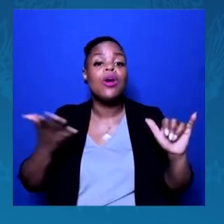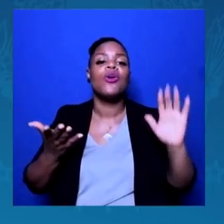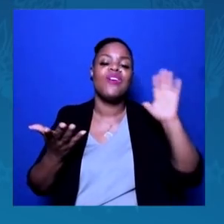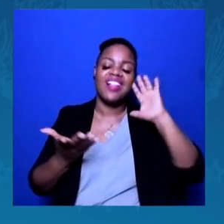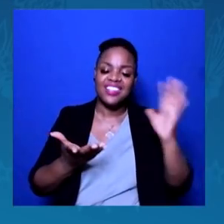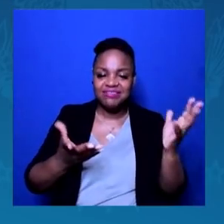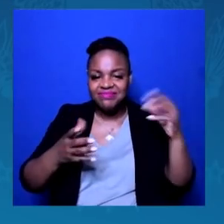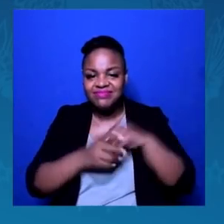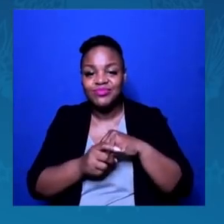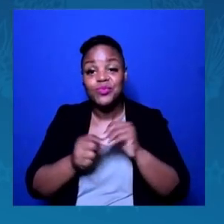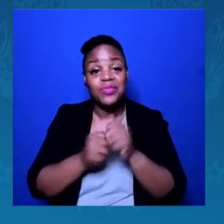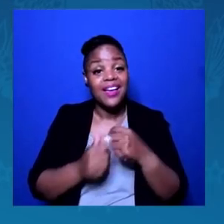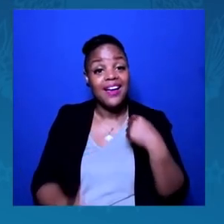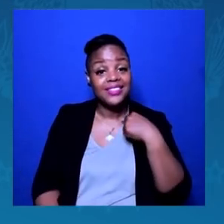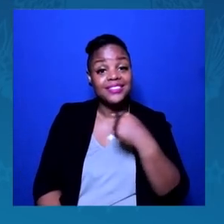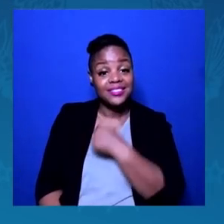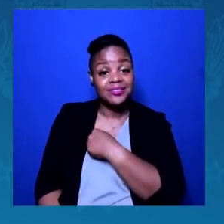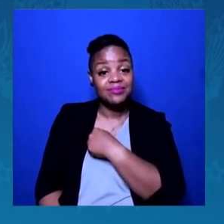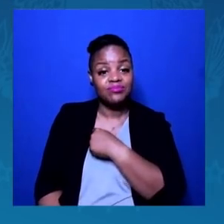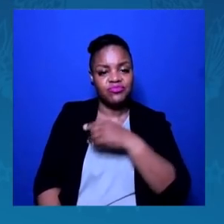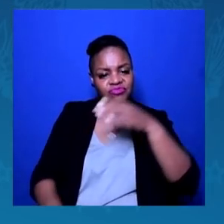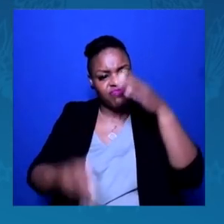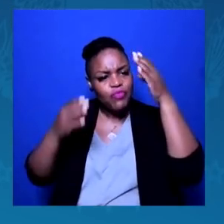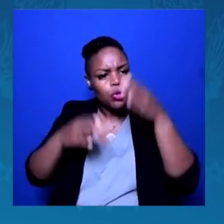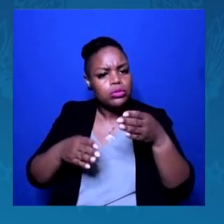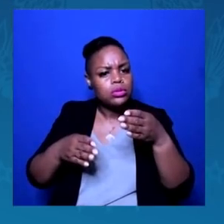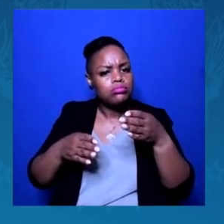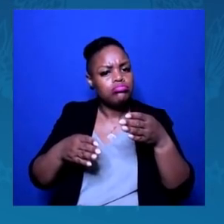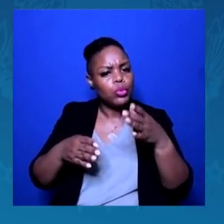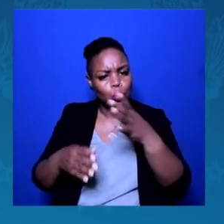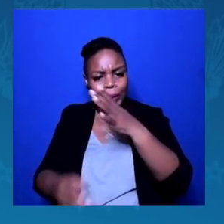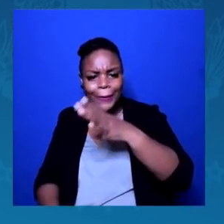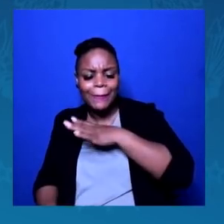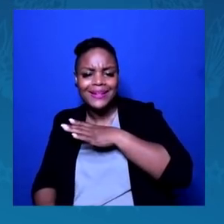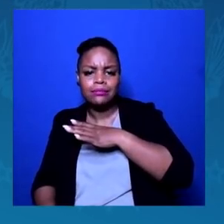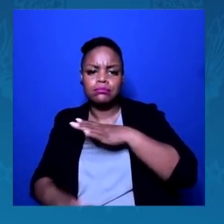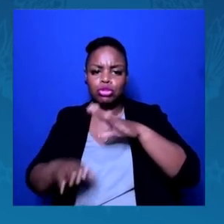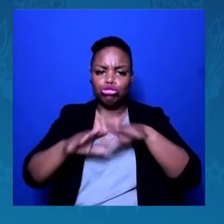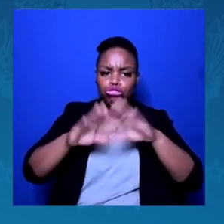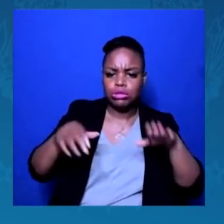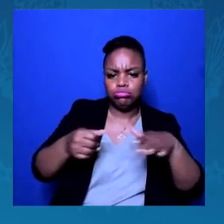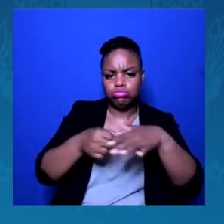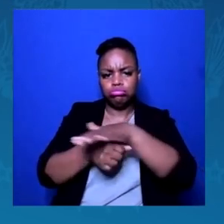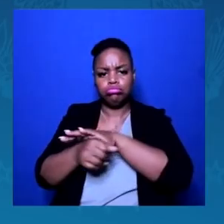on that issue in that region and do everything that we can and to do it together as a global community.